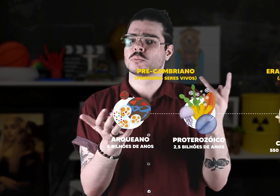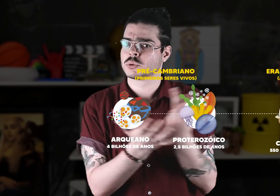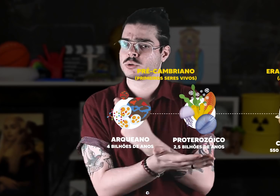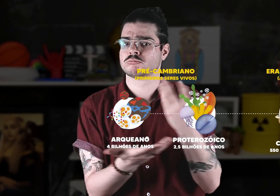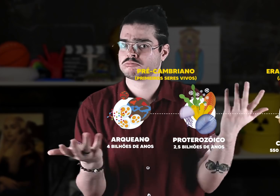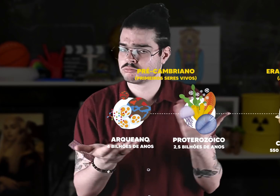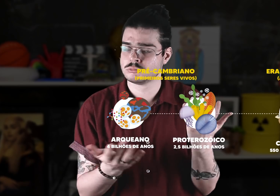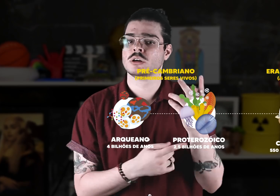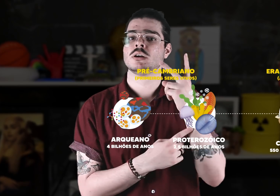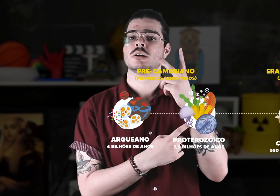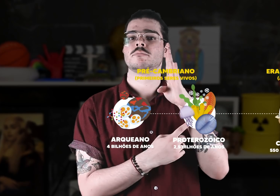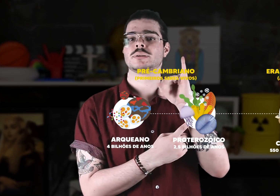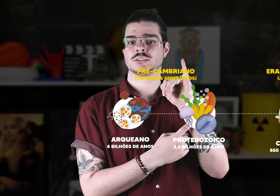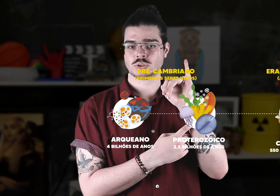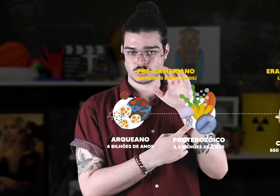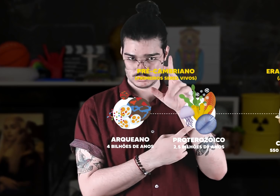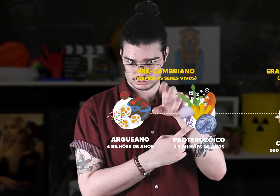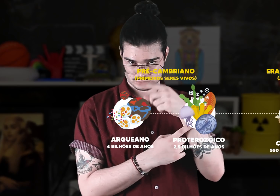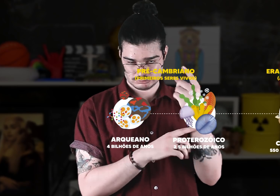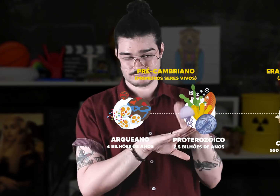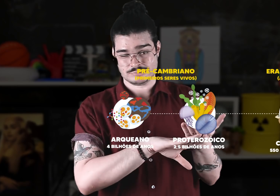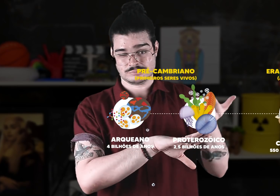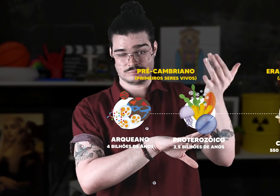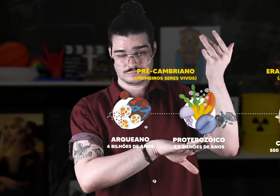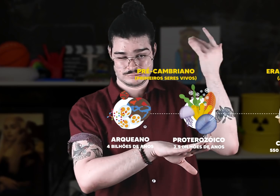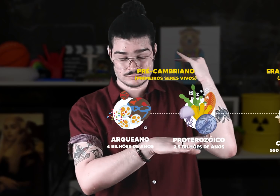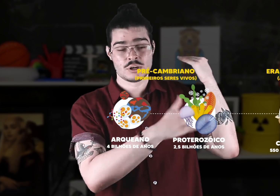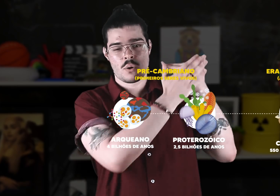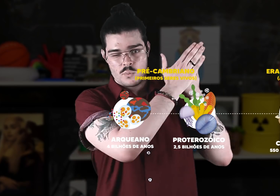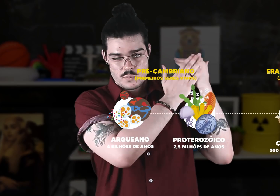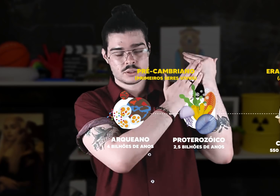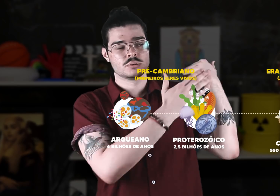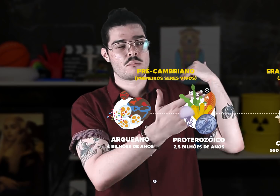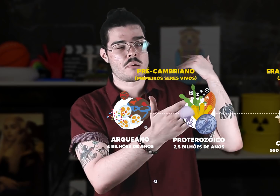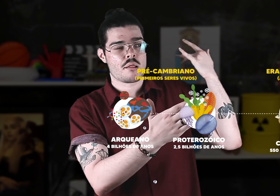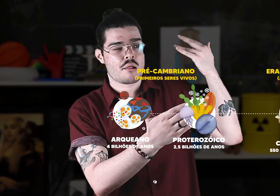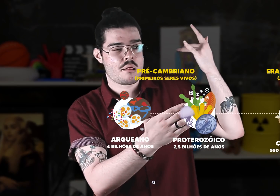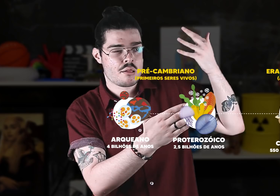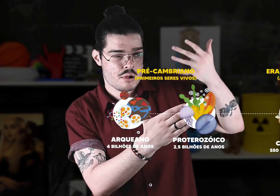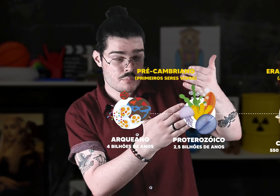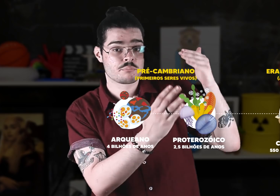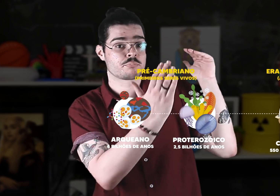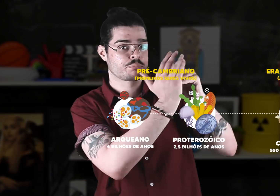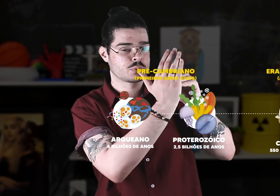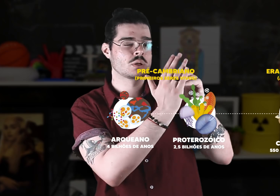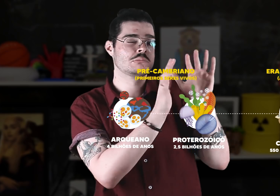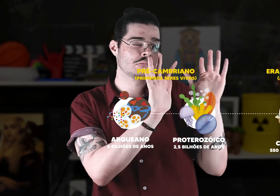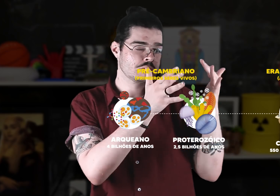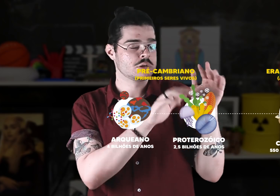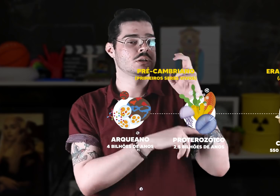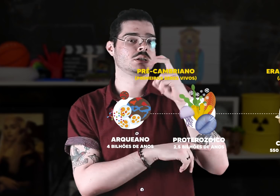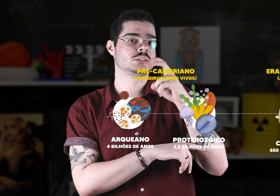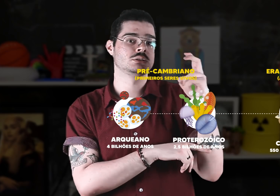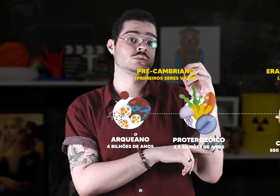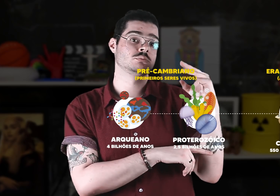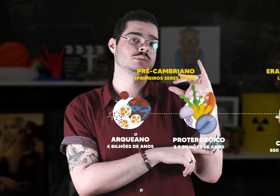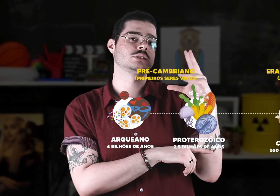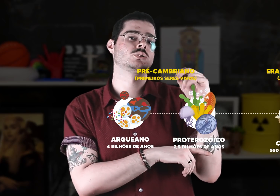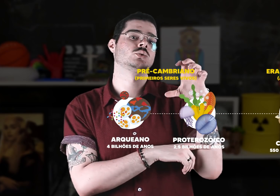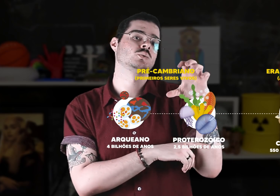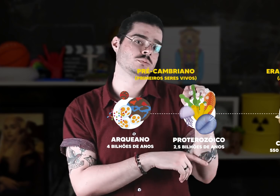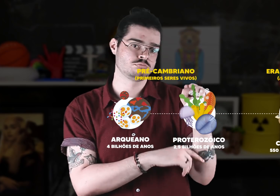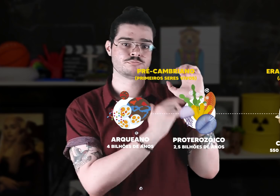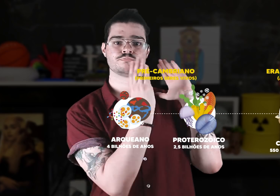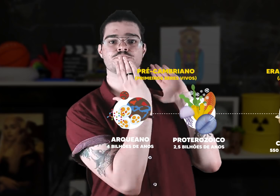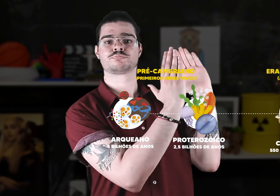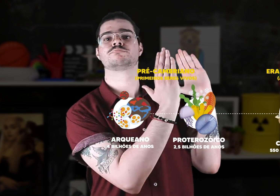about 2 billion to 550 million years ago.